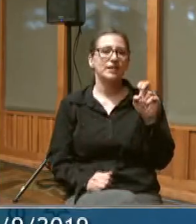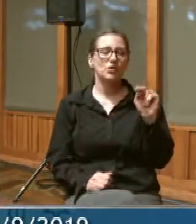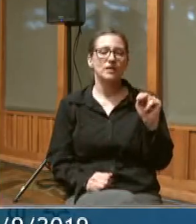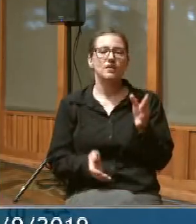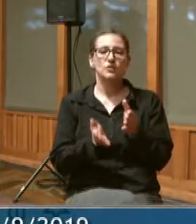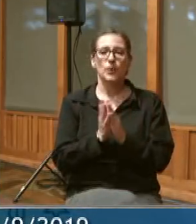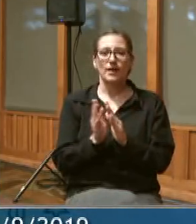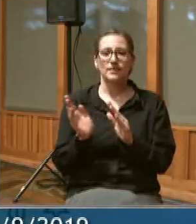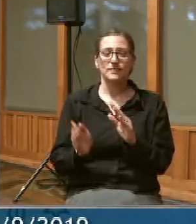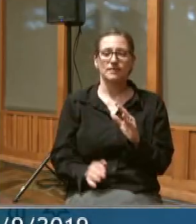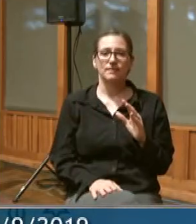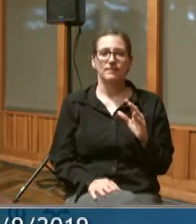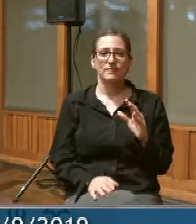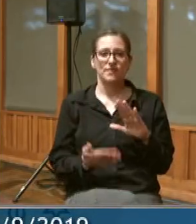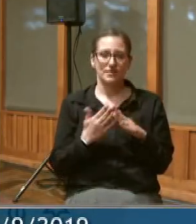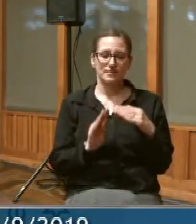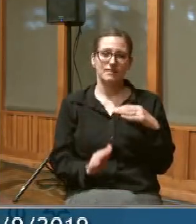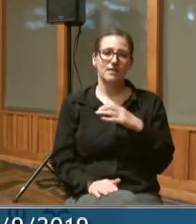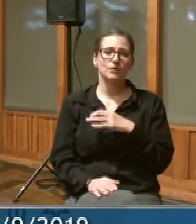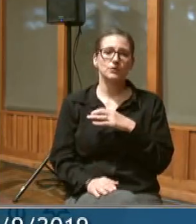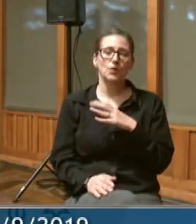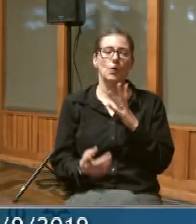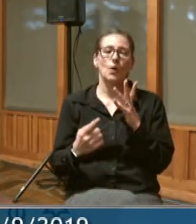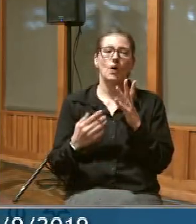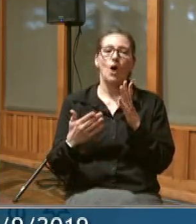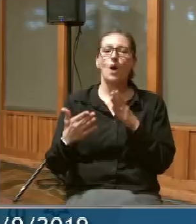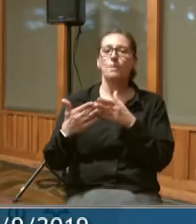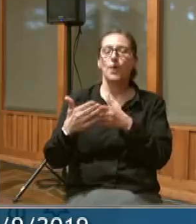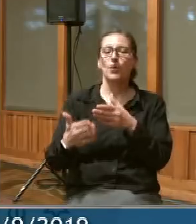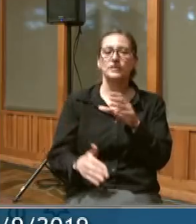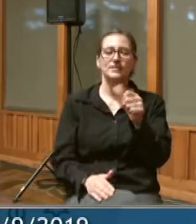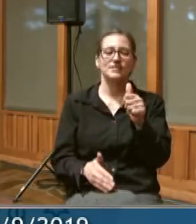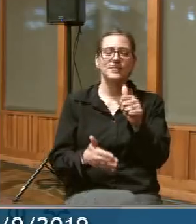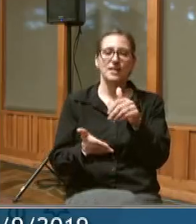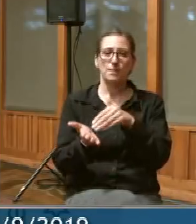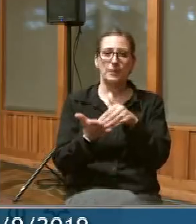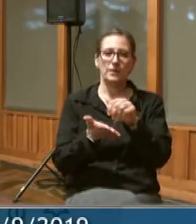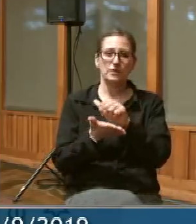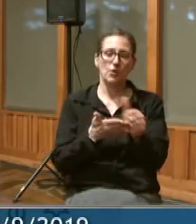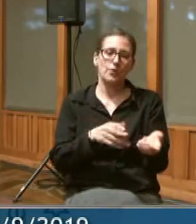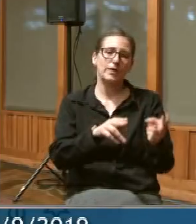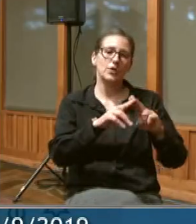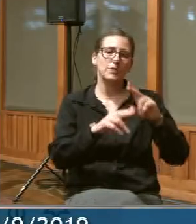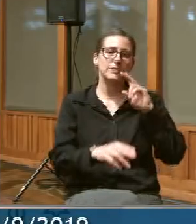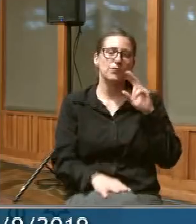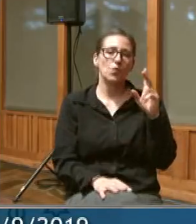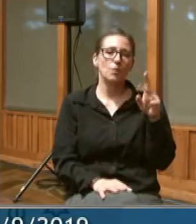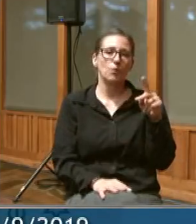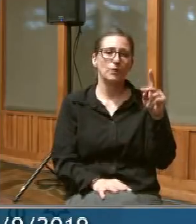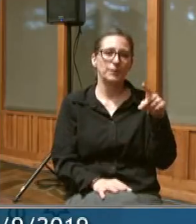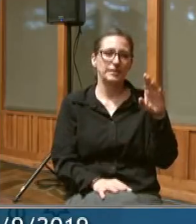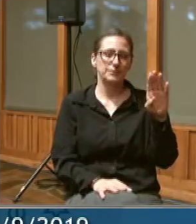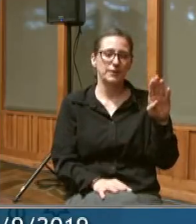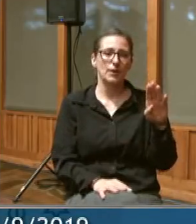[AUDIO NOT UNDERSTANDABLE] >> HI. I'M ANNA HERE WITH KAREN TO ASK THAT CITY COUNCIL OPPOSE THE $10